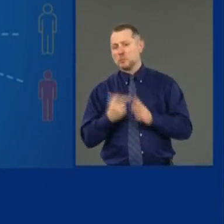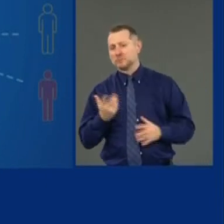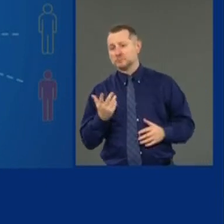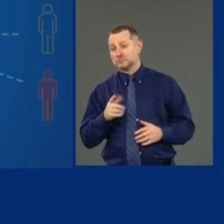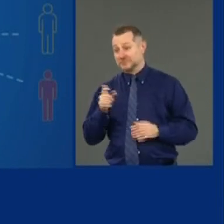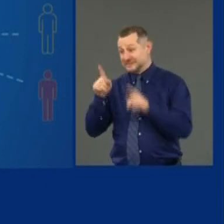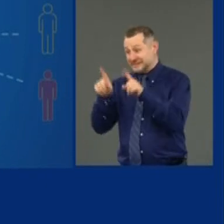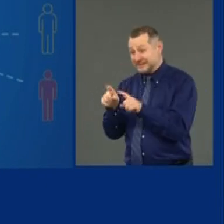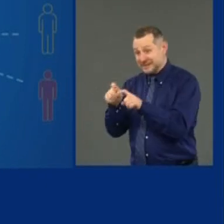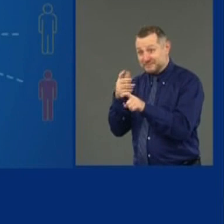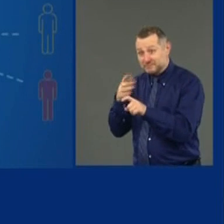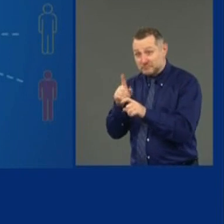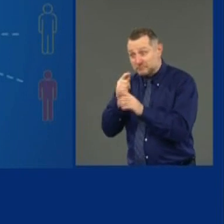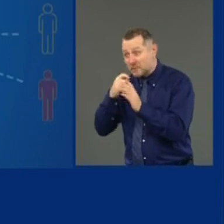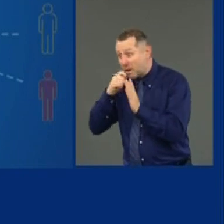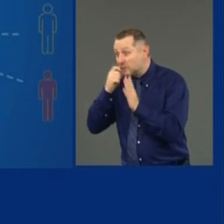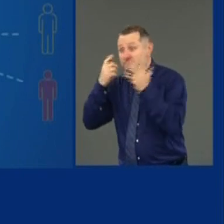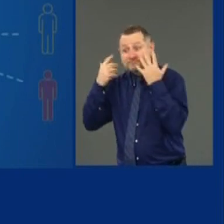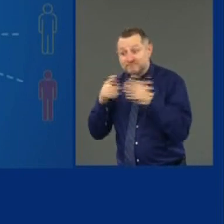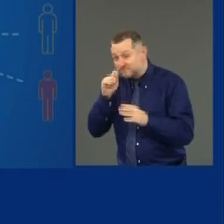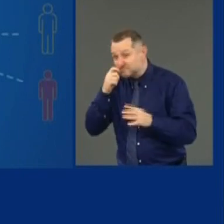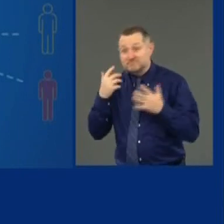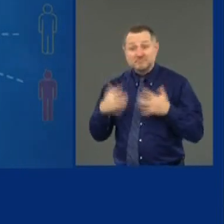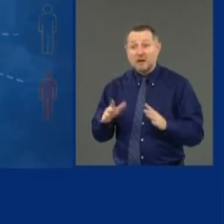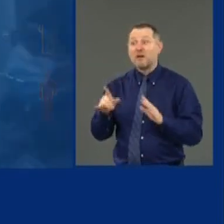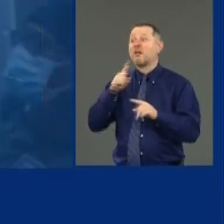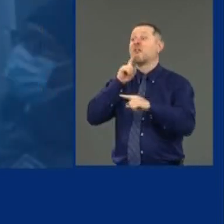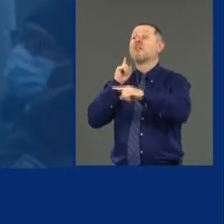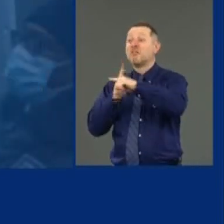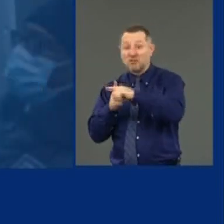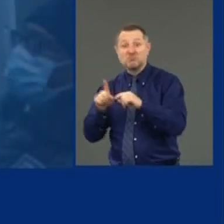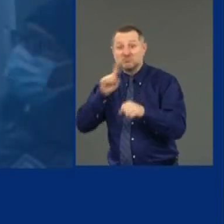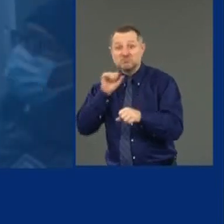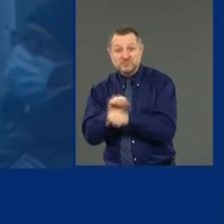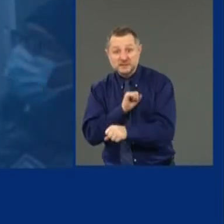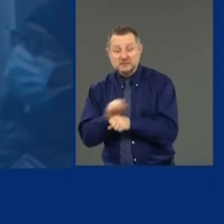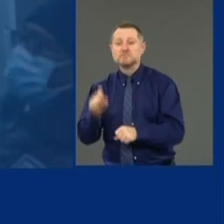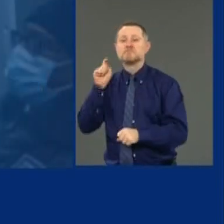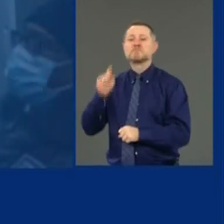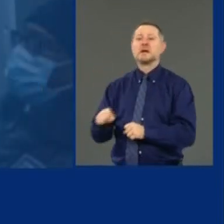TRACING WHICH IS VERY IMPORTANT AFTER YOU TEST WHOEVER WINDS UP